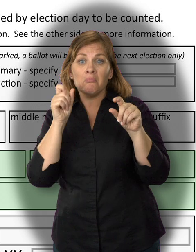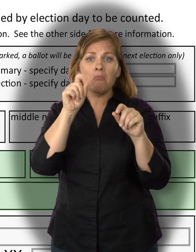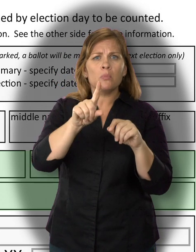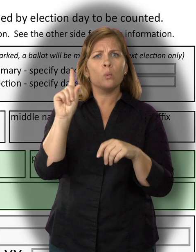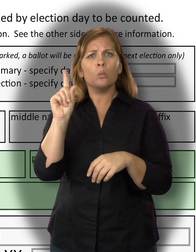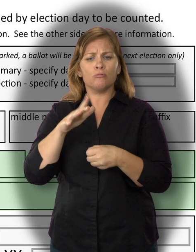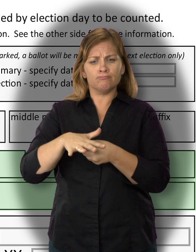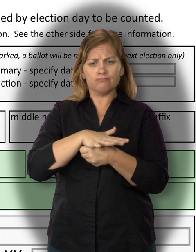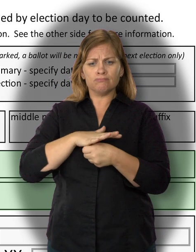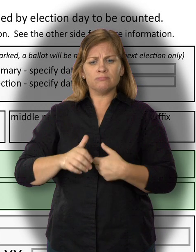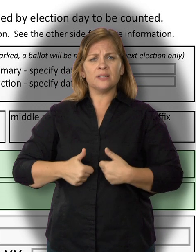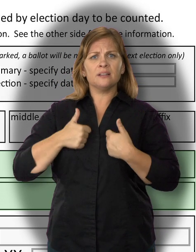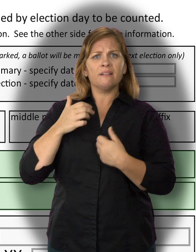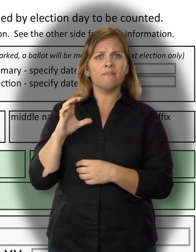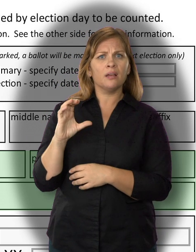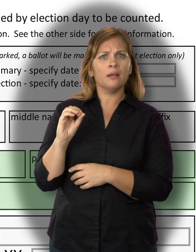and your email address.